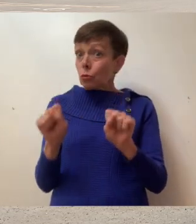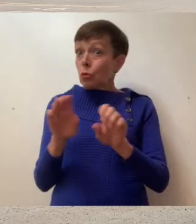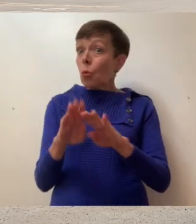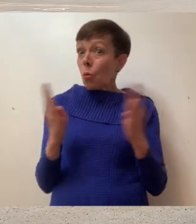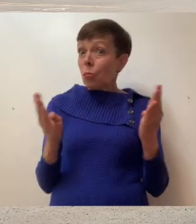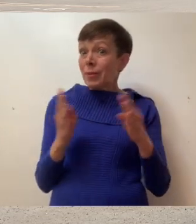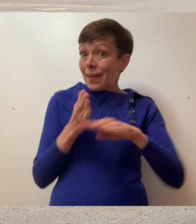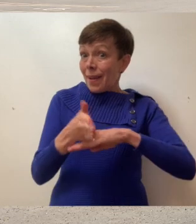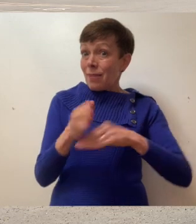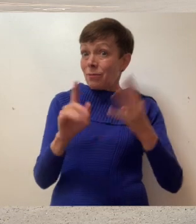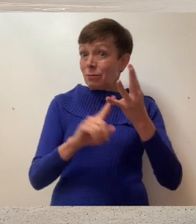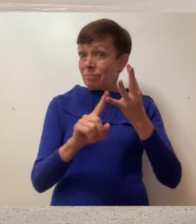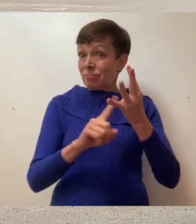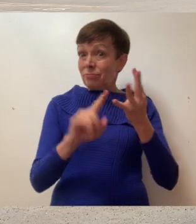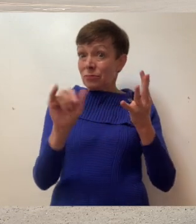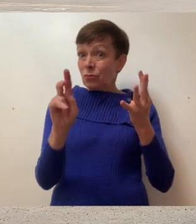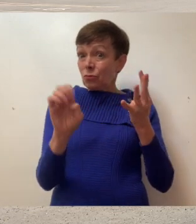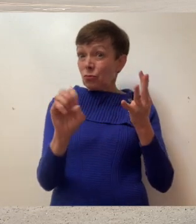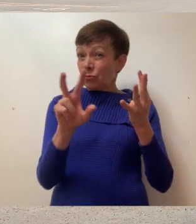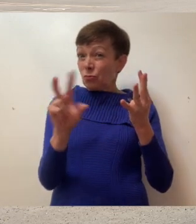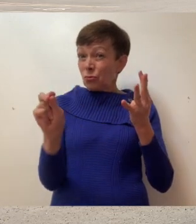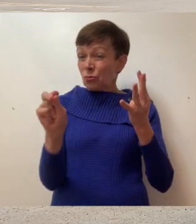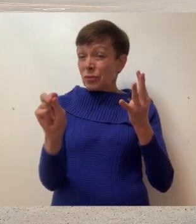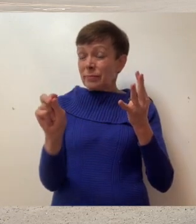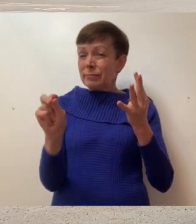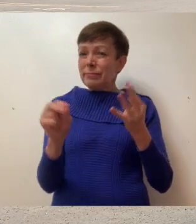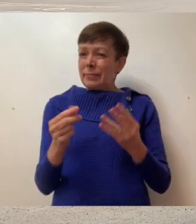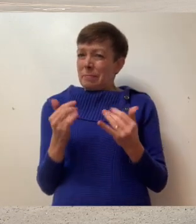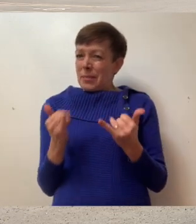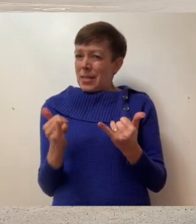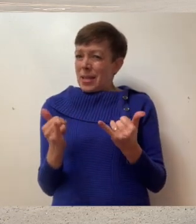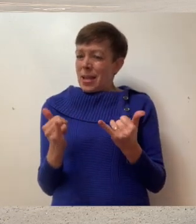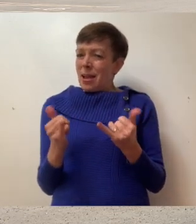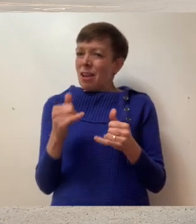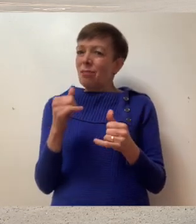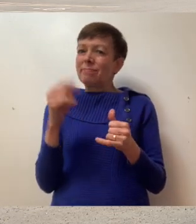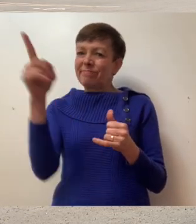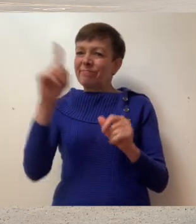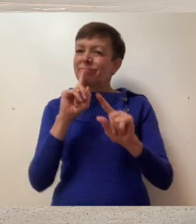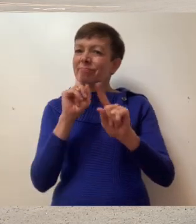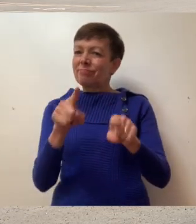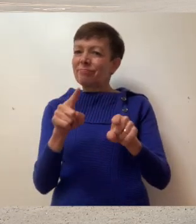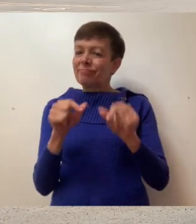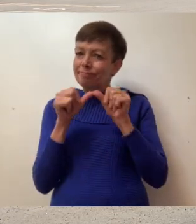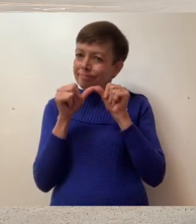With the relaunch now indicating that they must remain closed until at least Phase 3,